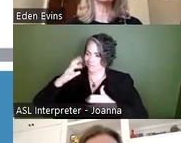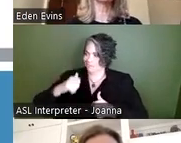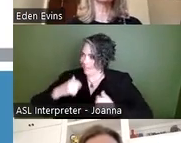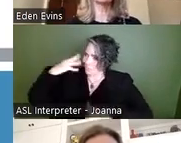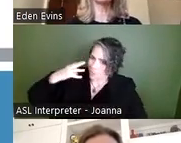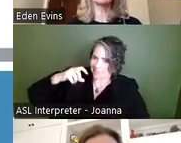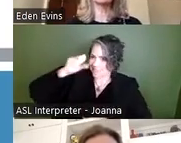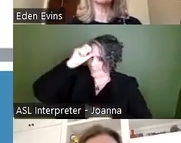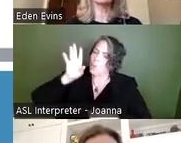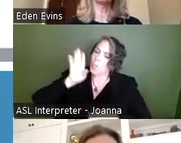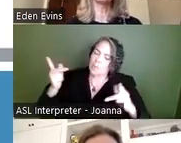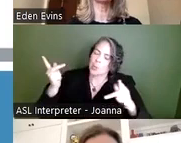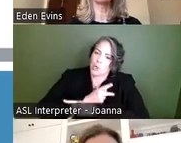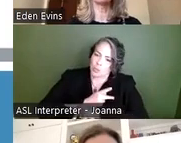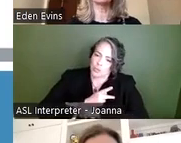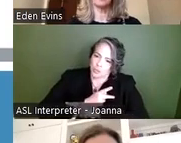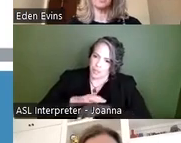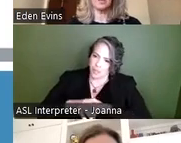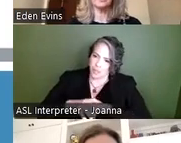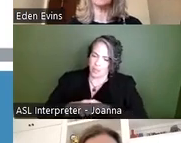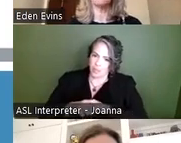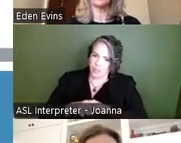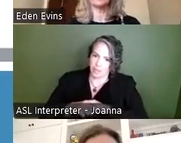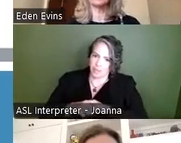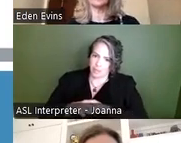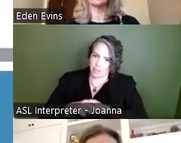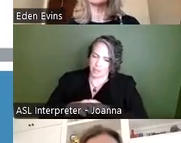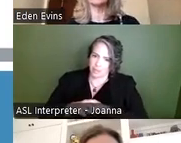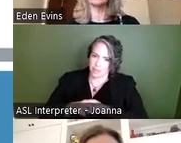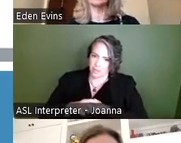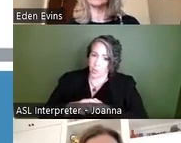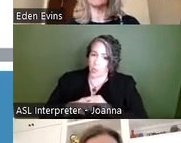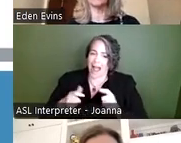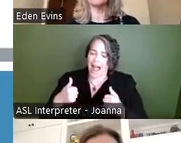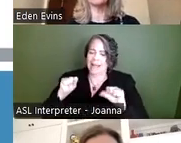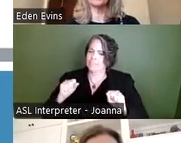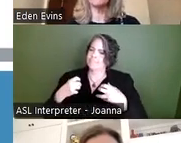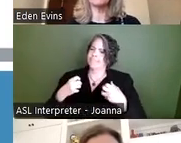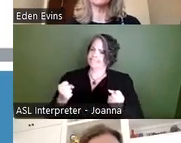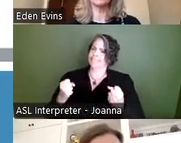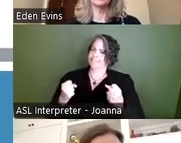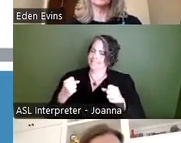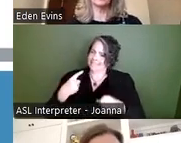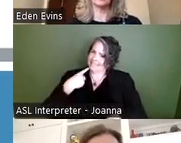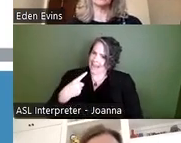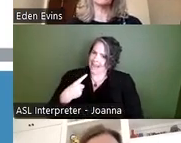is - I can make that recommendation with high confidence - that will improve people's course